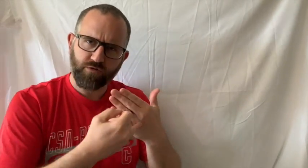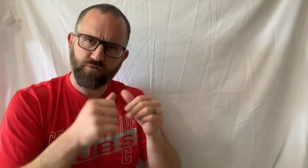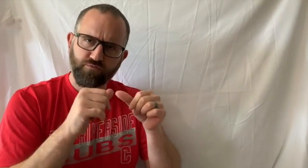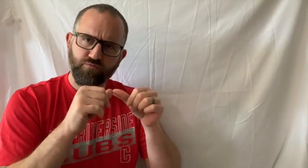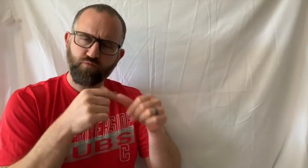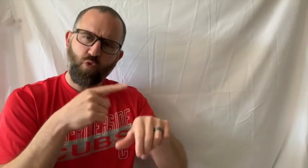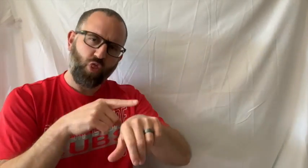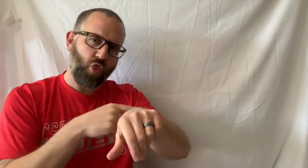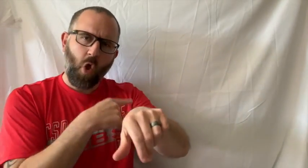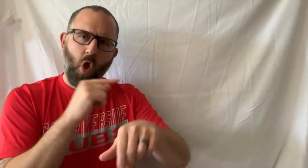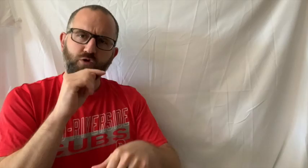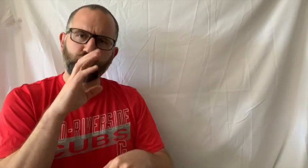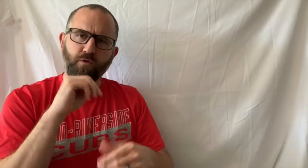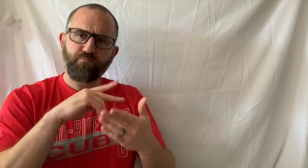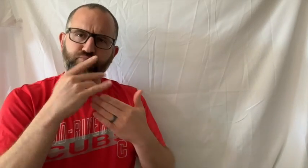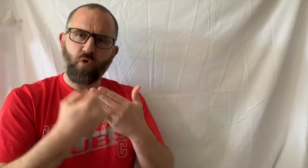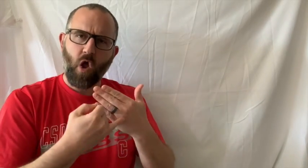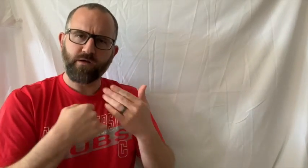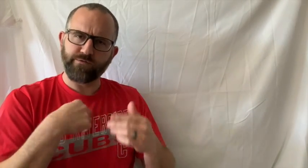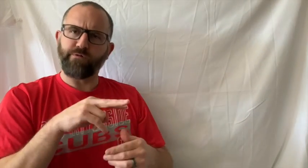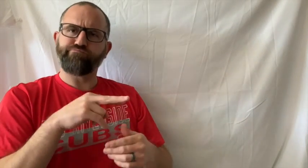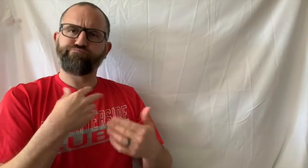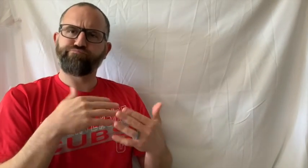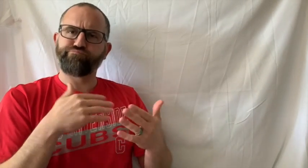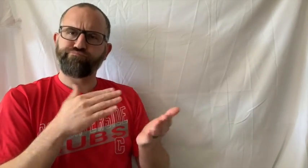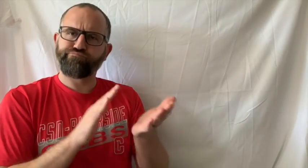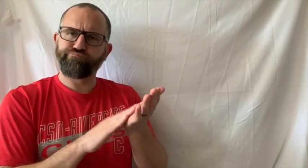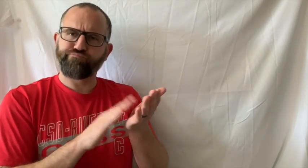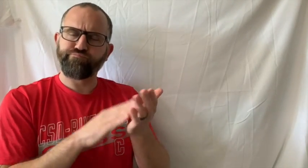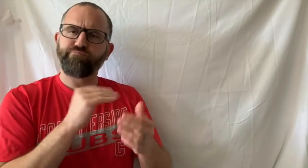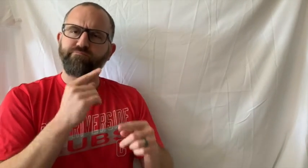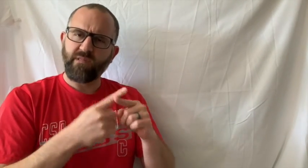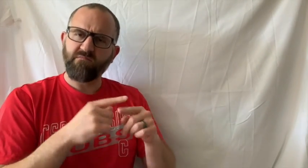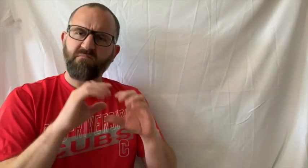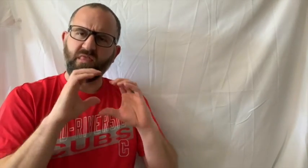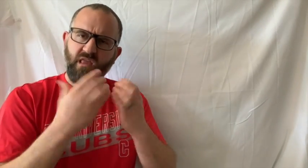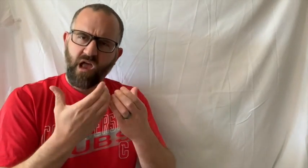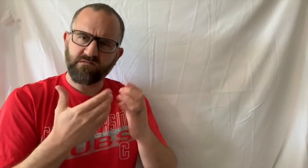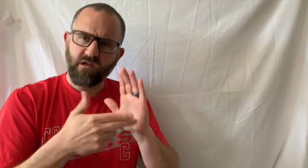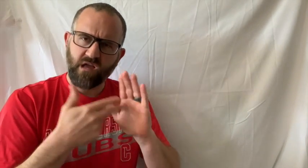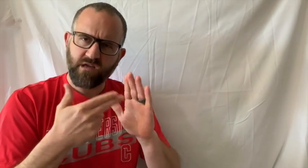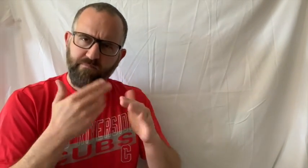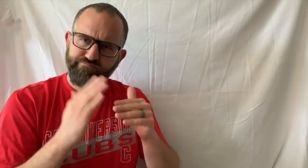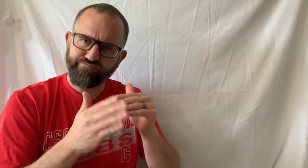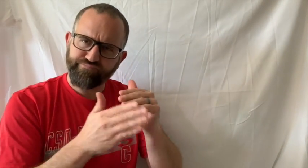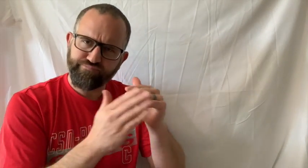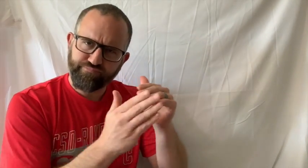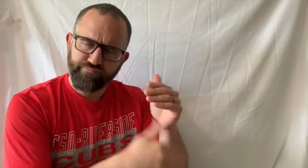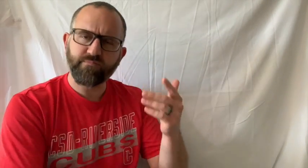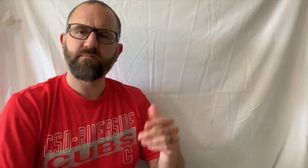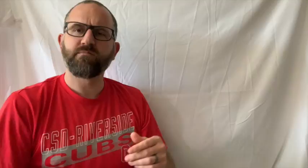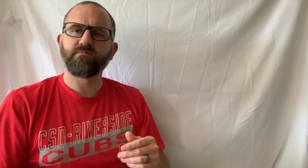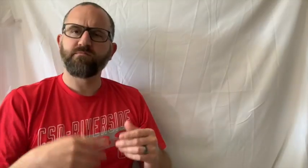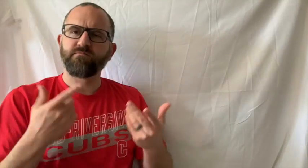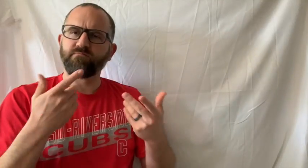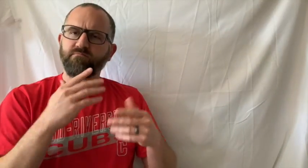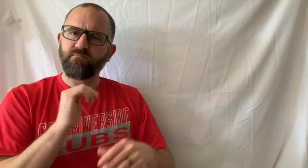they've constantly have a long-term project that they're working on. They also complete their class assignments. They've